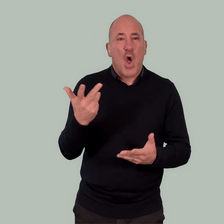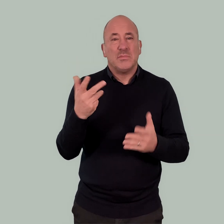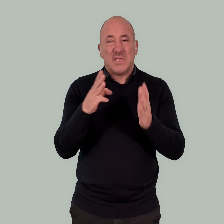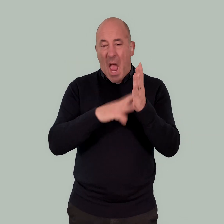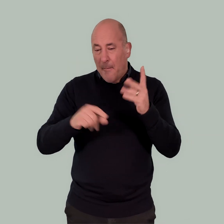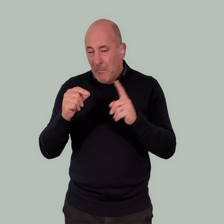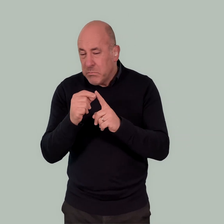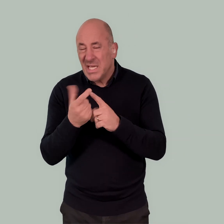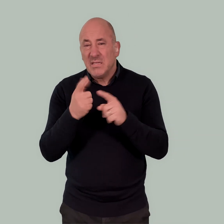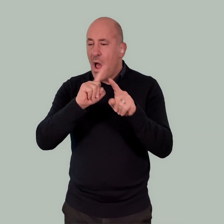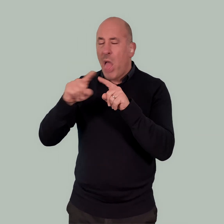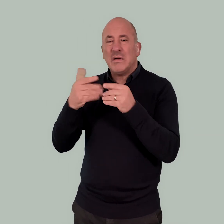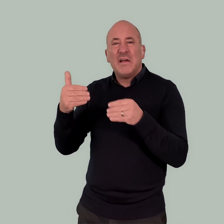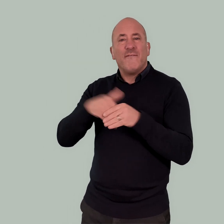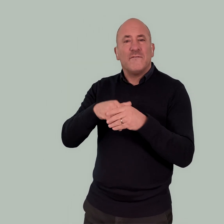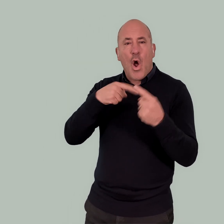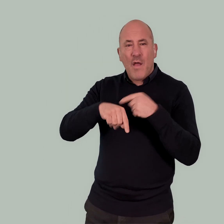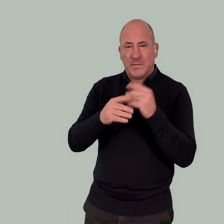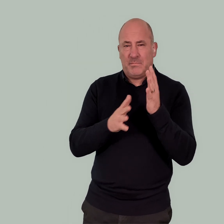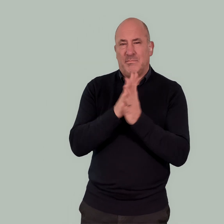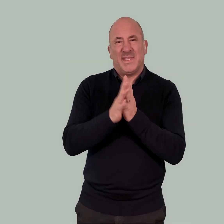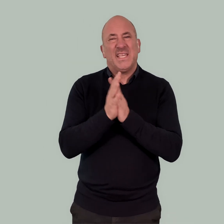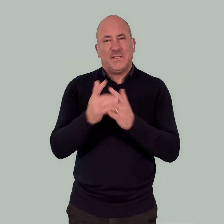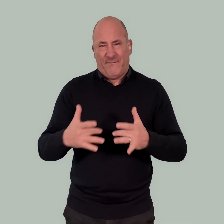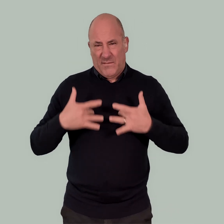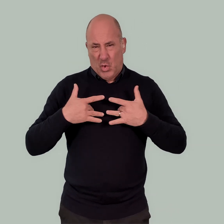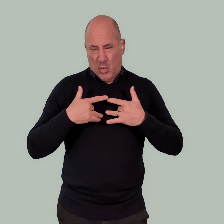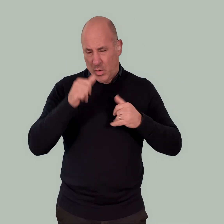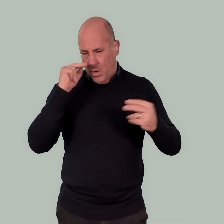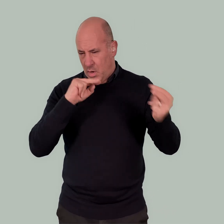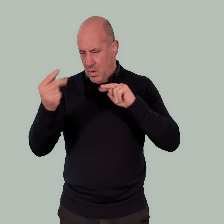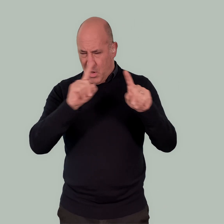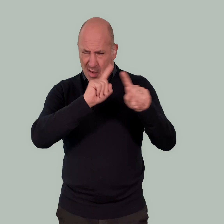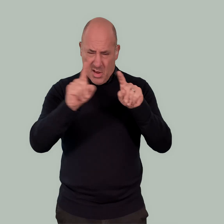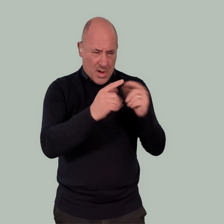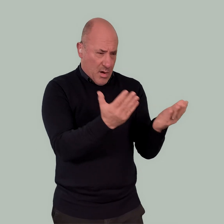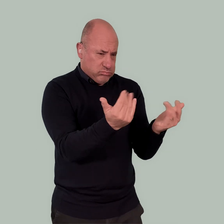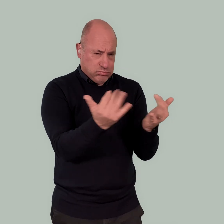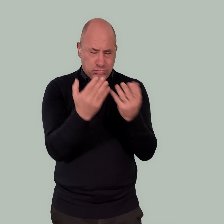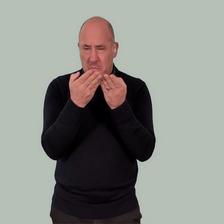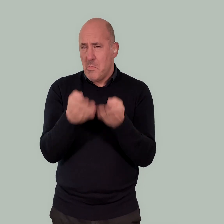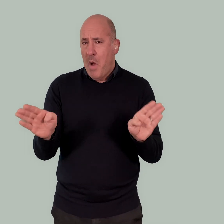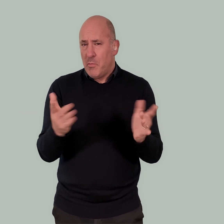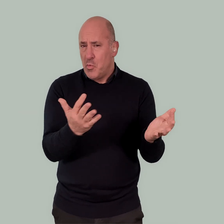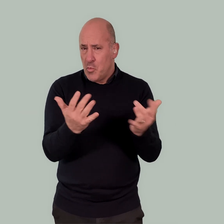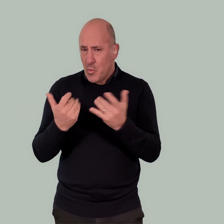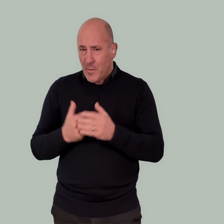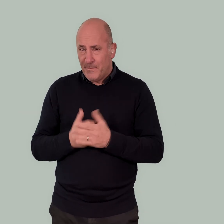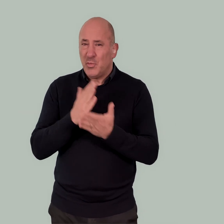MPs and other stakeholders, so a wide range of views and voices are heard.